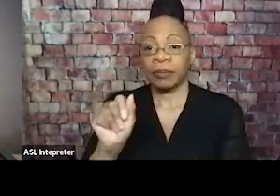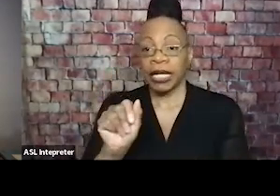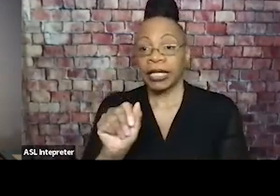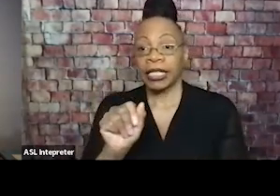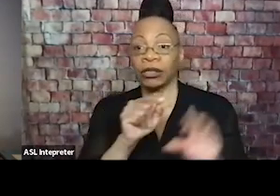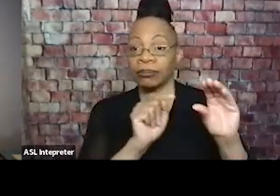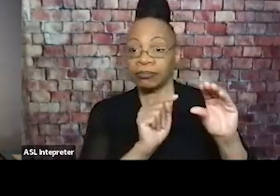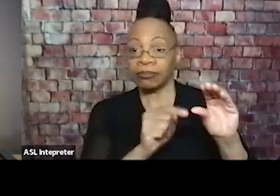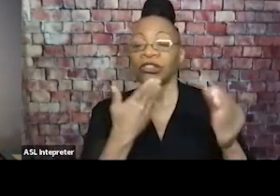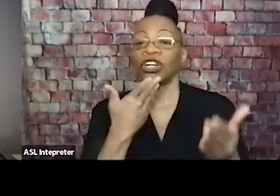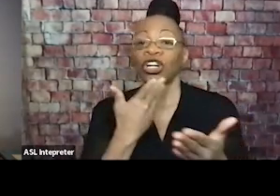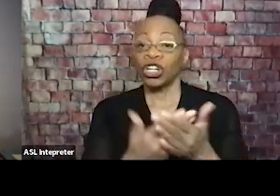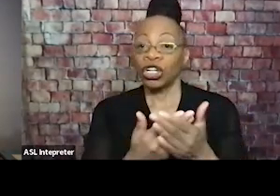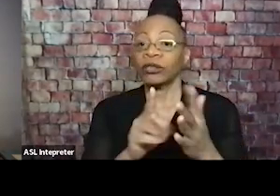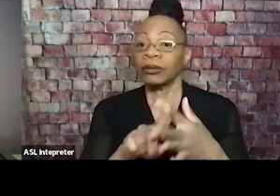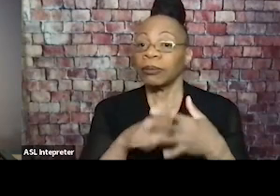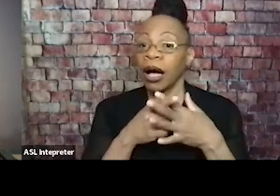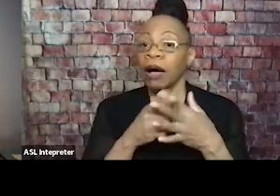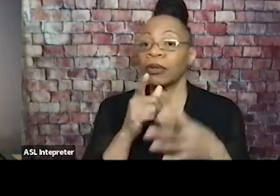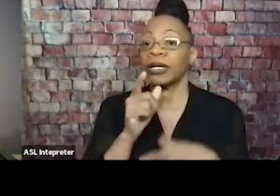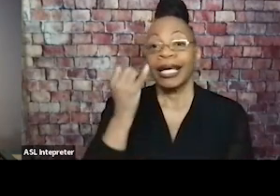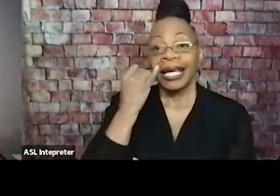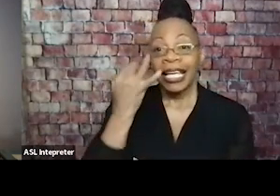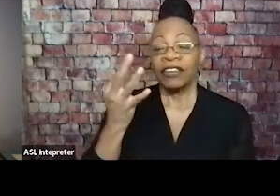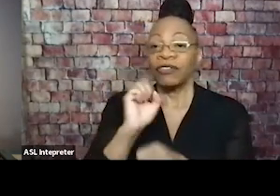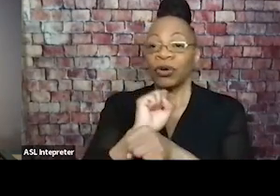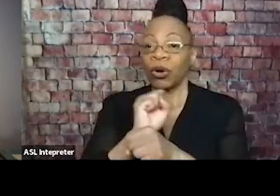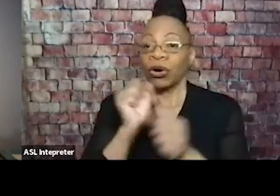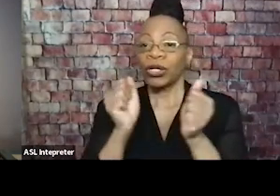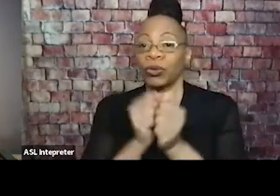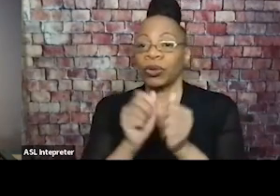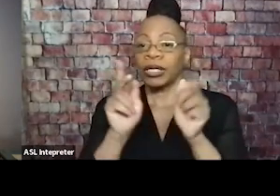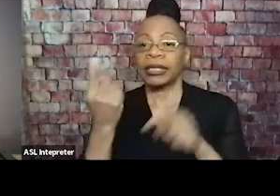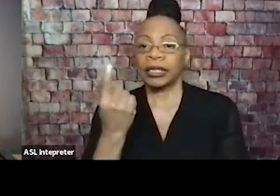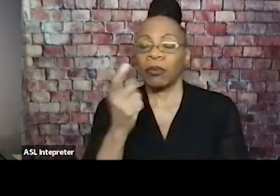if you're working with someone who has this diagnosis as to what they're looking for